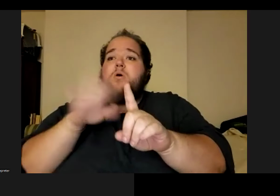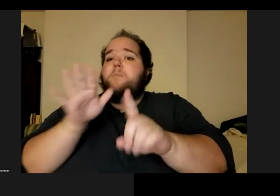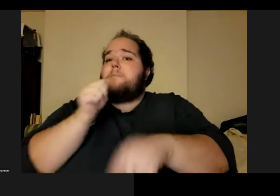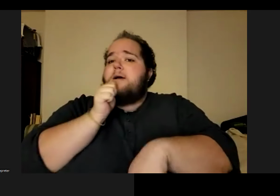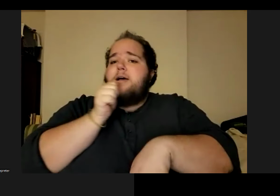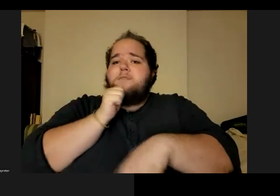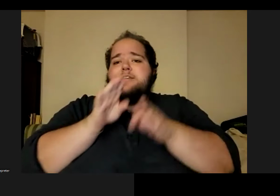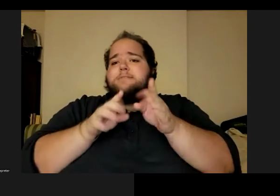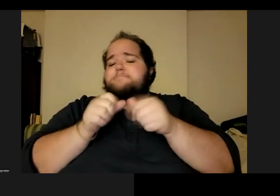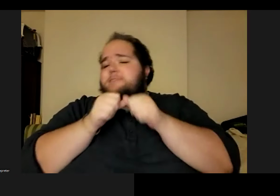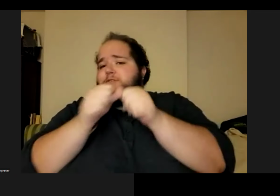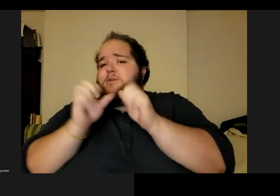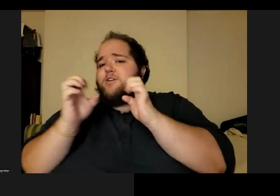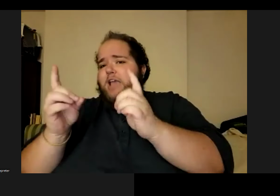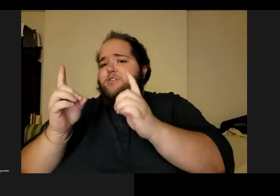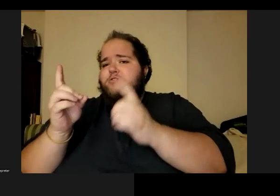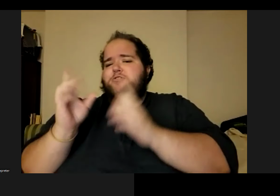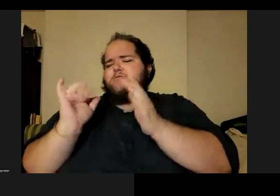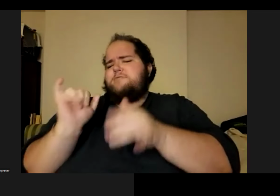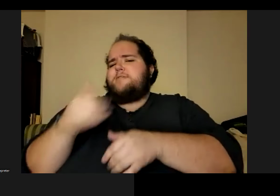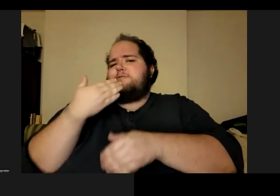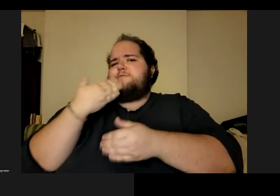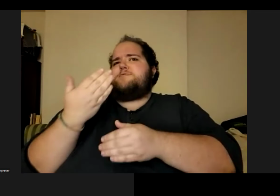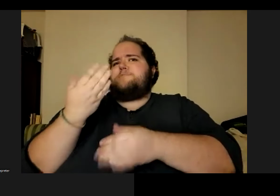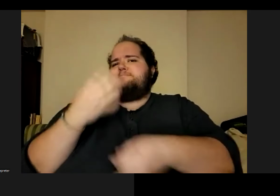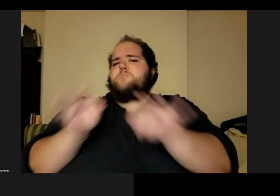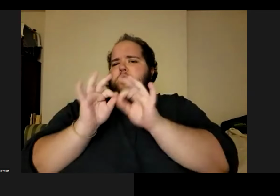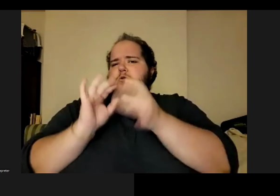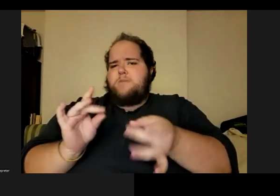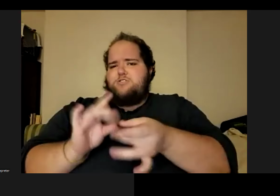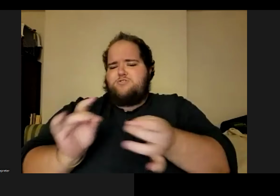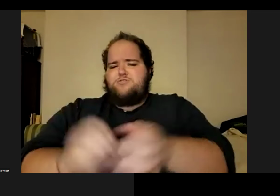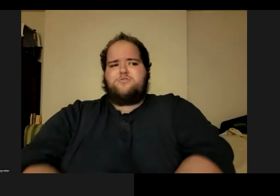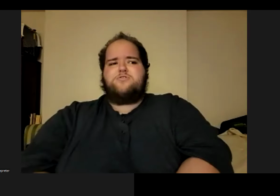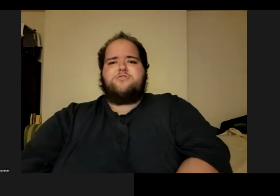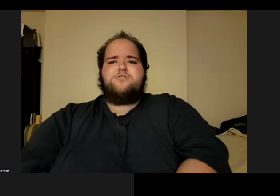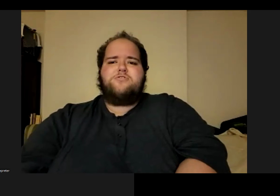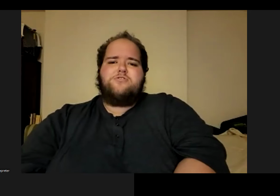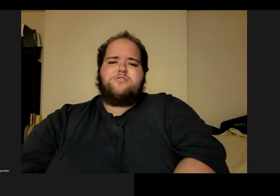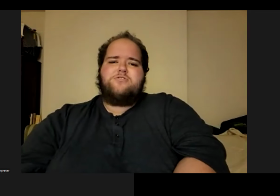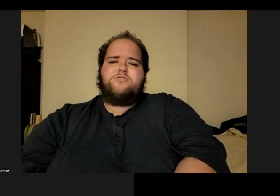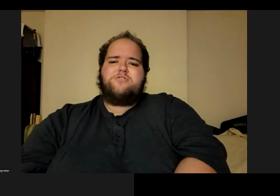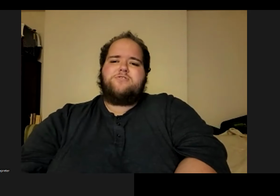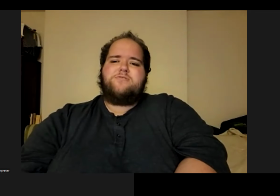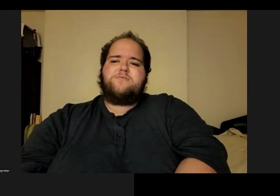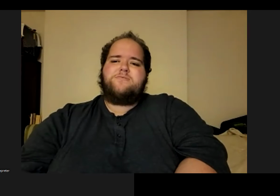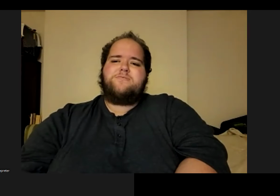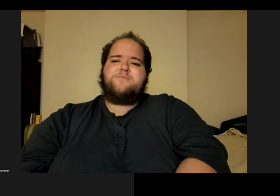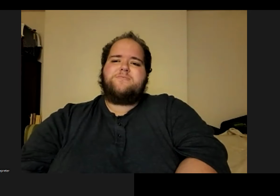Which is nice to mention. So another section